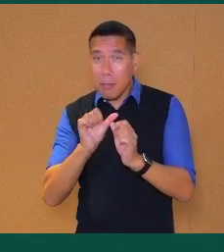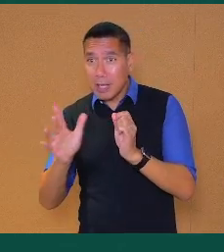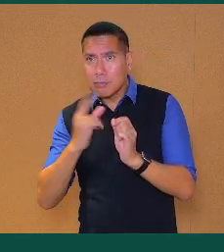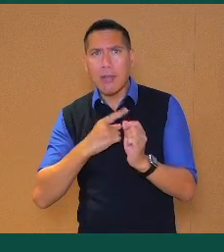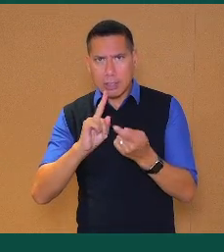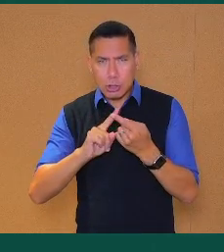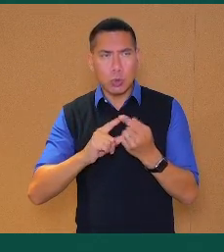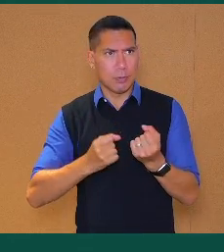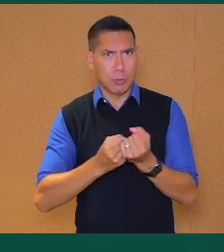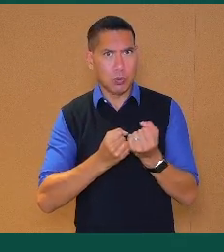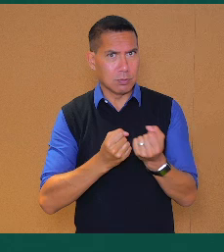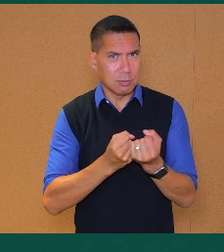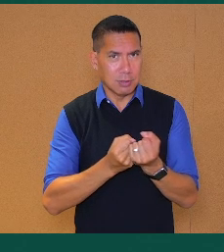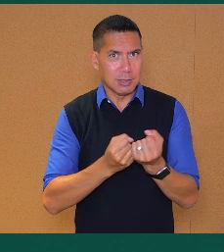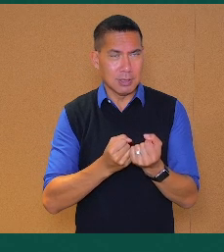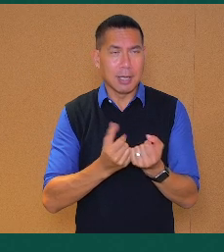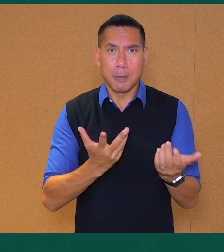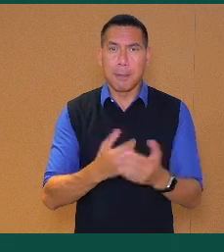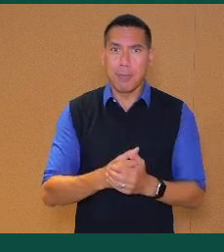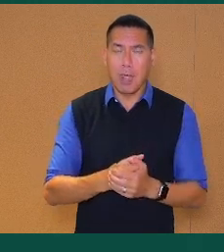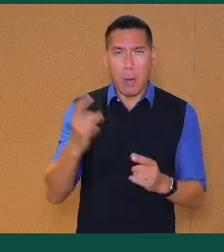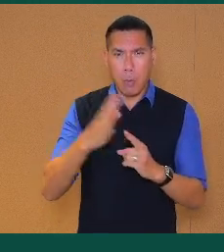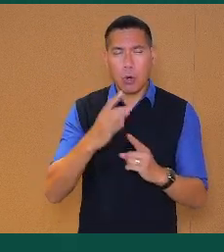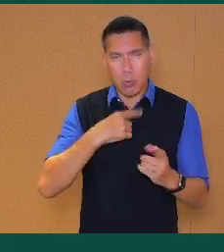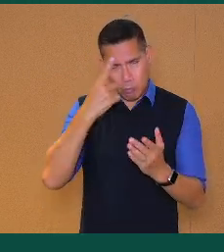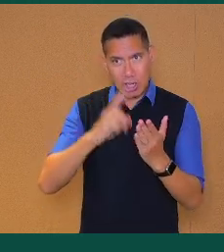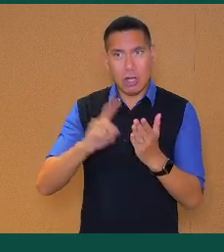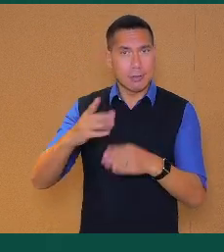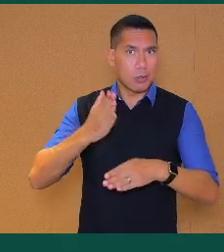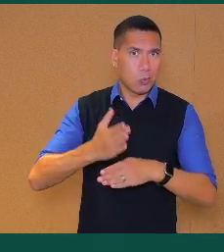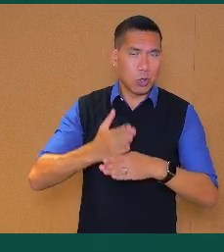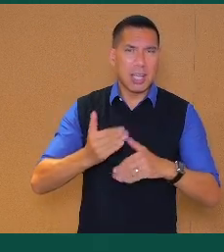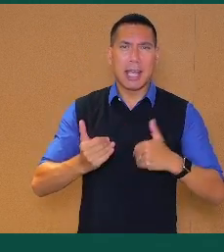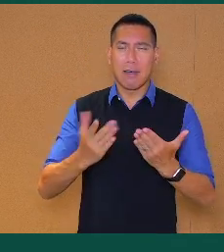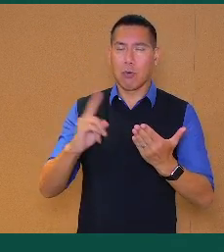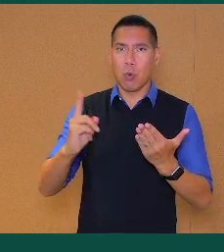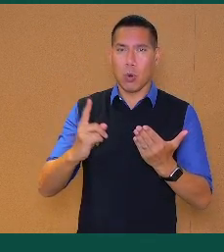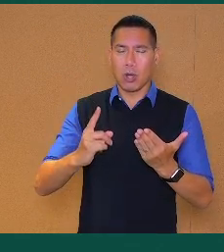needs, that is when volunteers step up. Even though they might not be at their best, they still step up and help others and it is very important that we